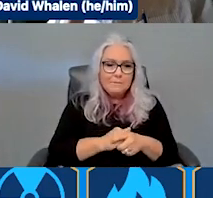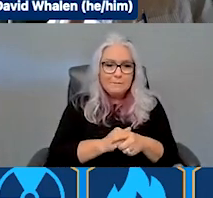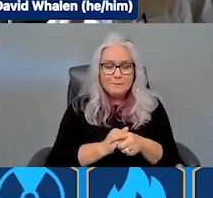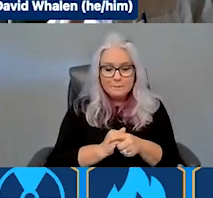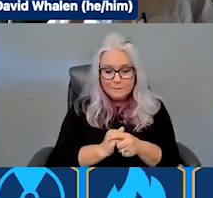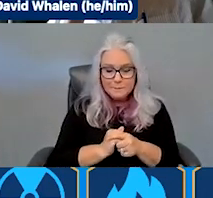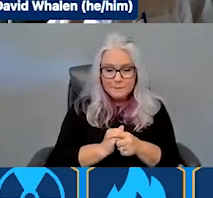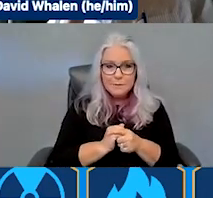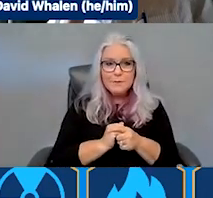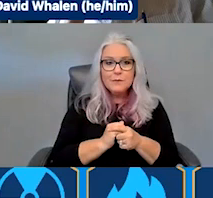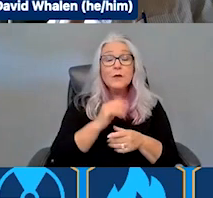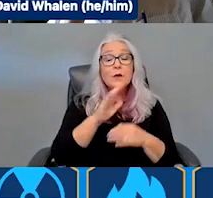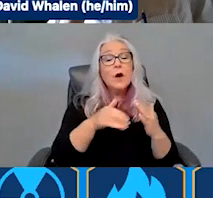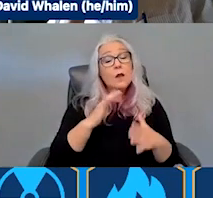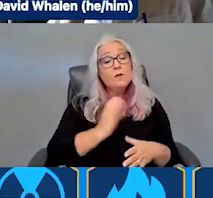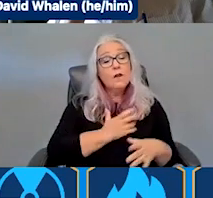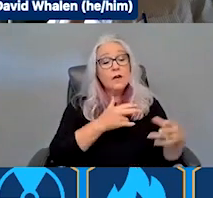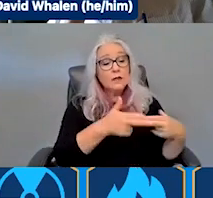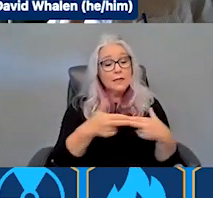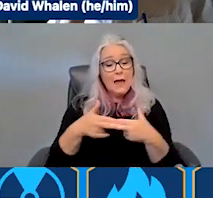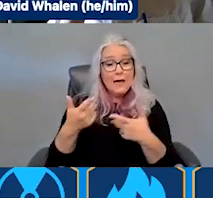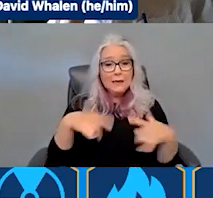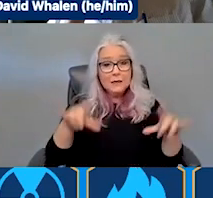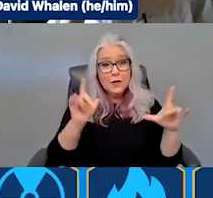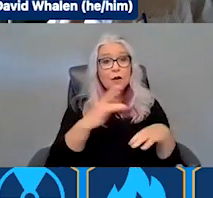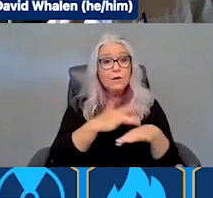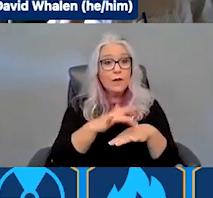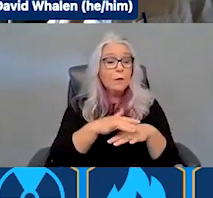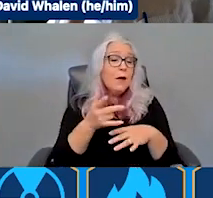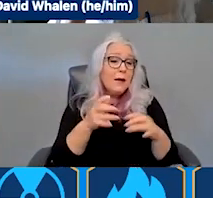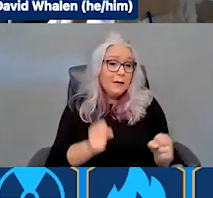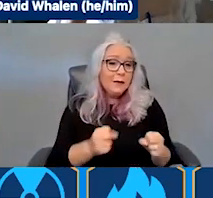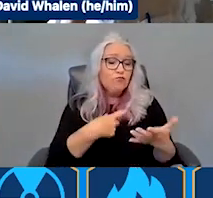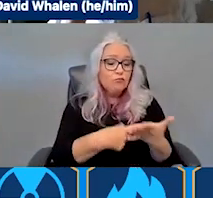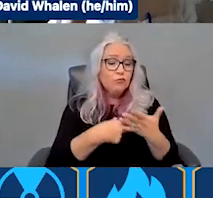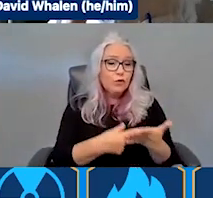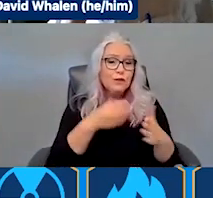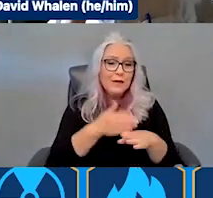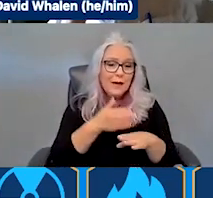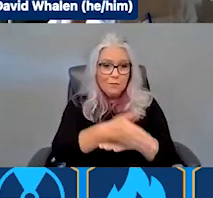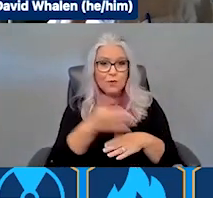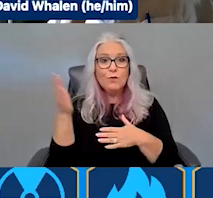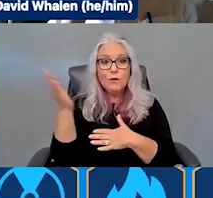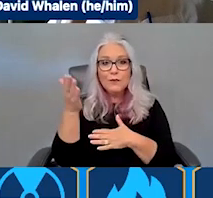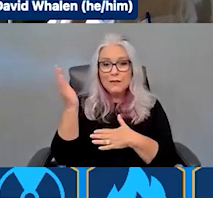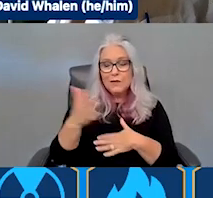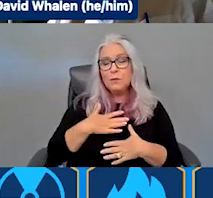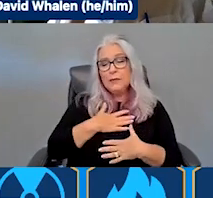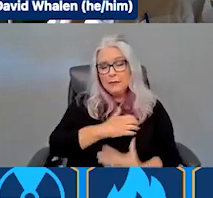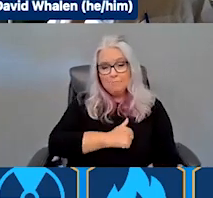available. And I'm available to discuss anything after this presentation. So please forgive me if it's too quick.